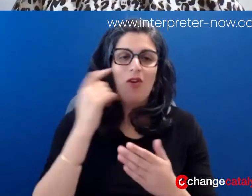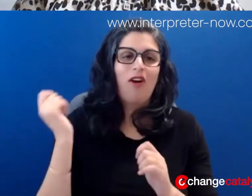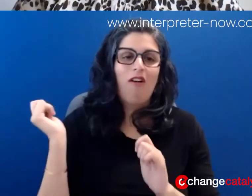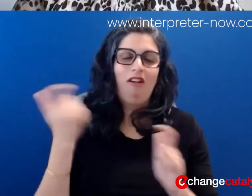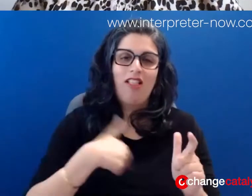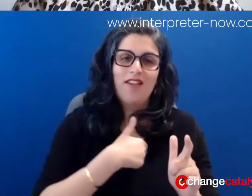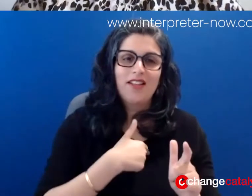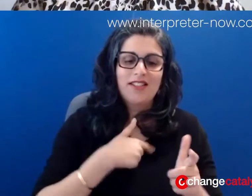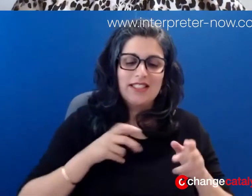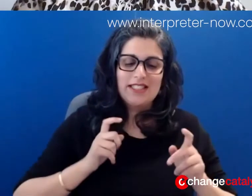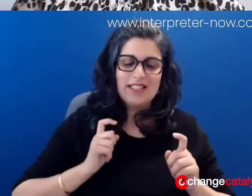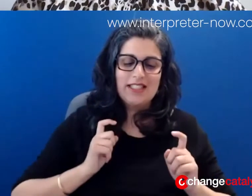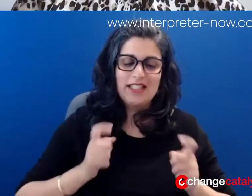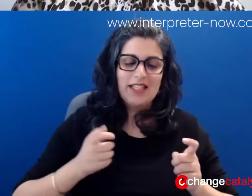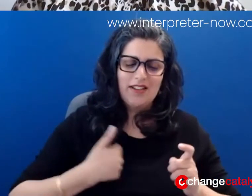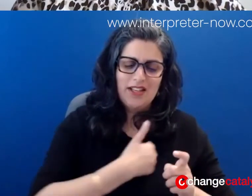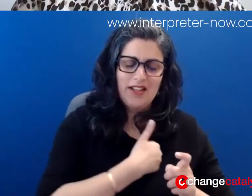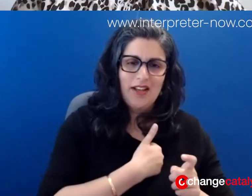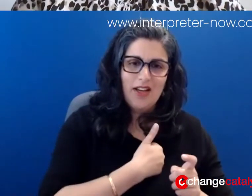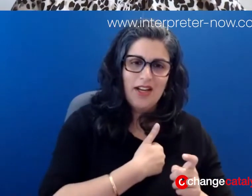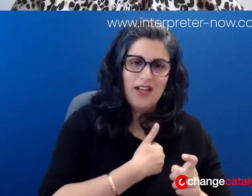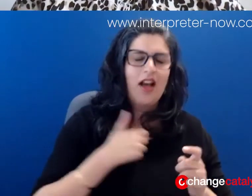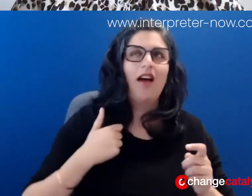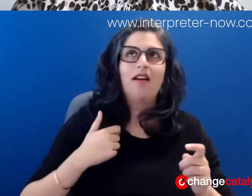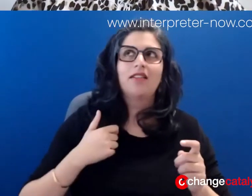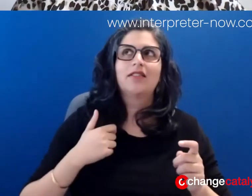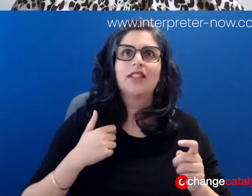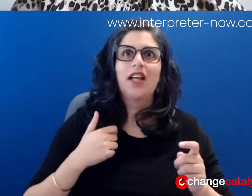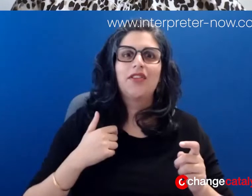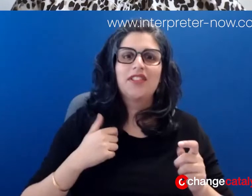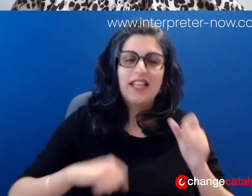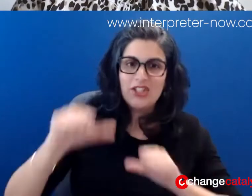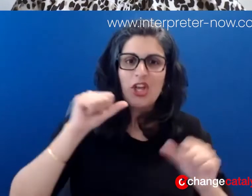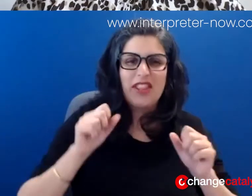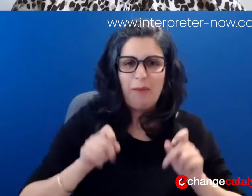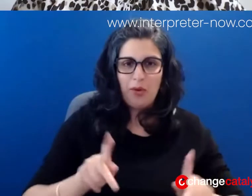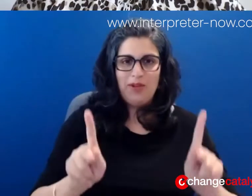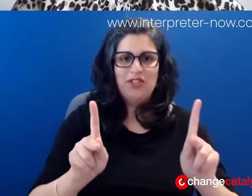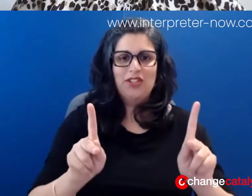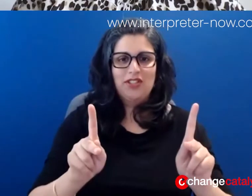to give ourselves permission too to ask that question. What is that robe that we're wearing?